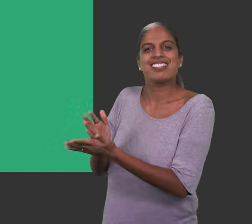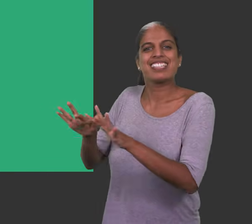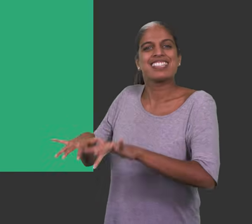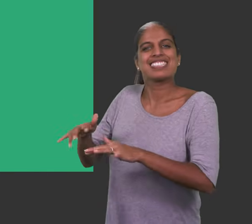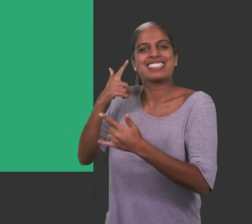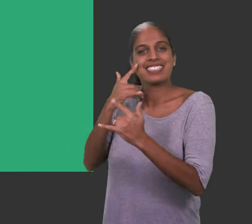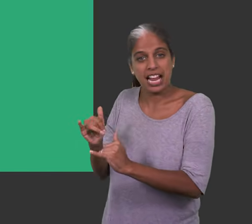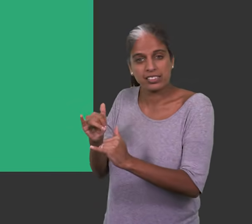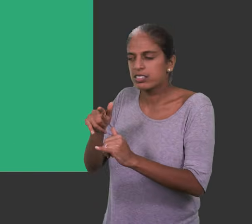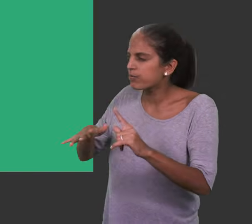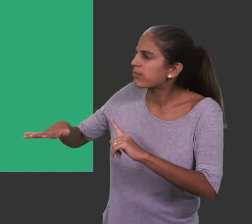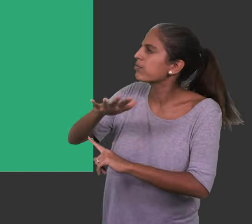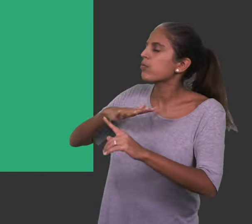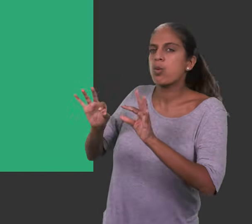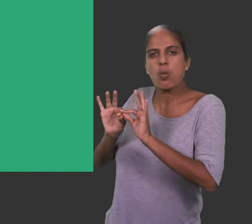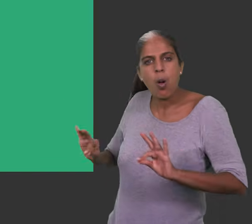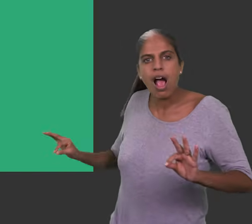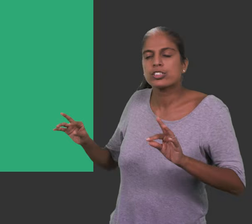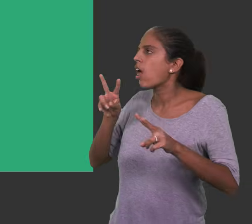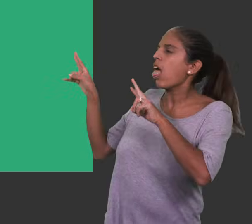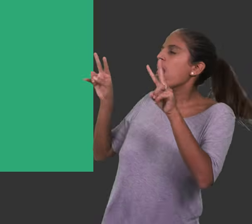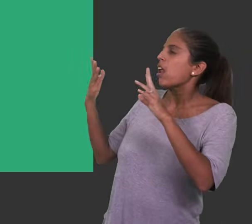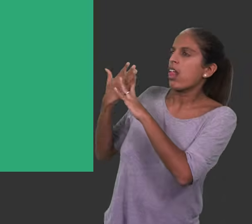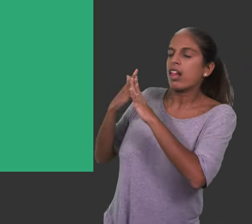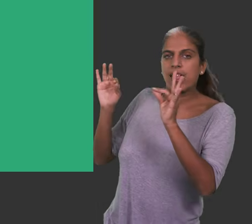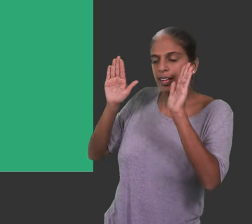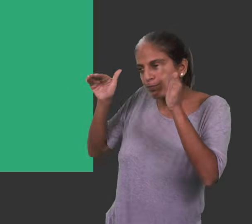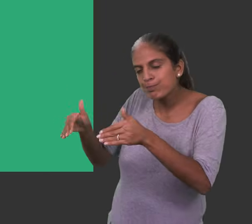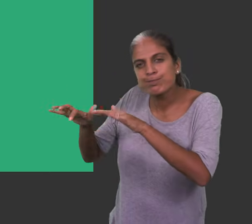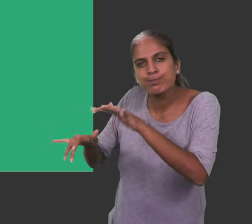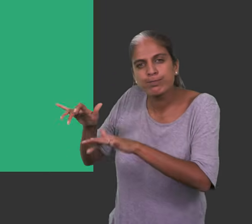Pay close attention to the test instructions so you know what to expect.